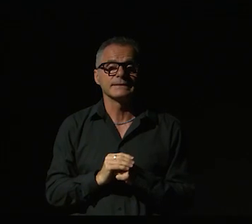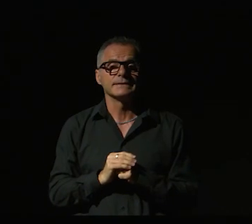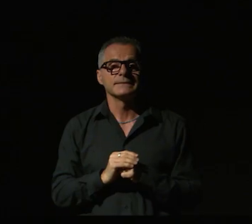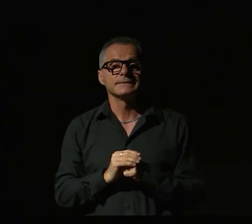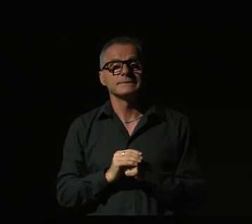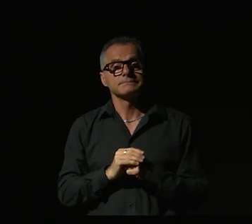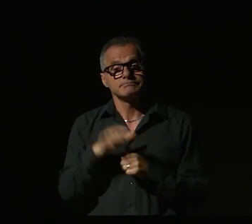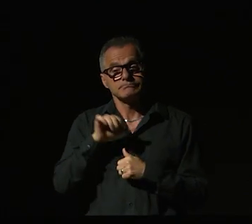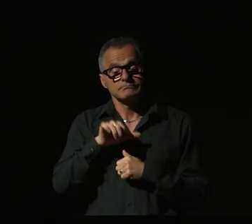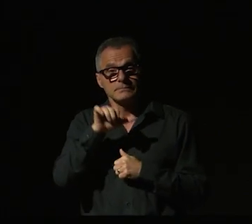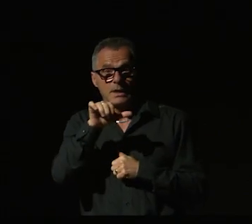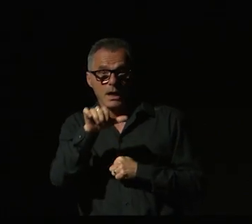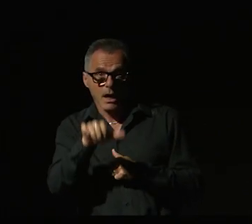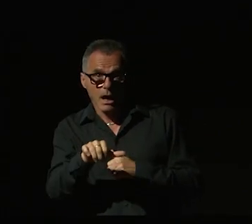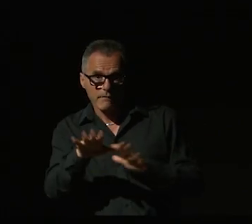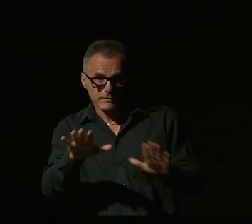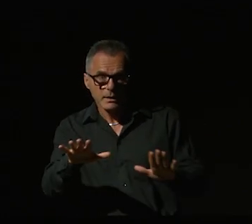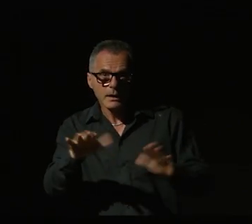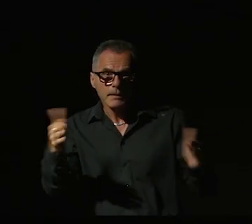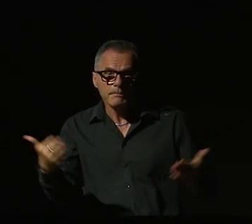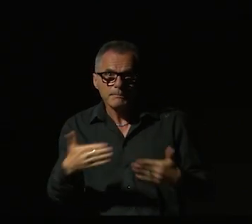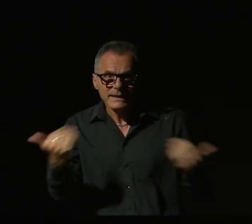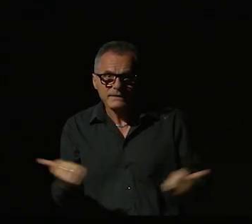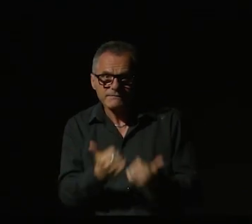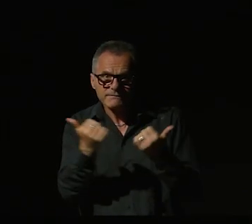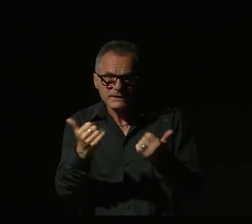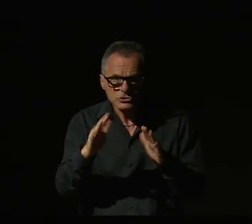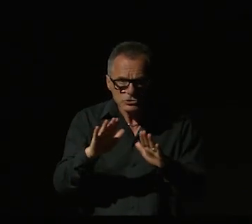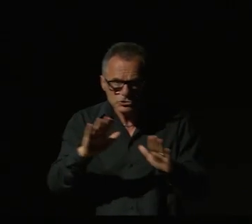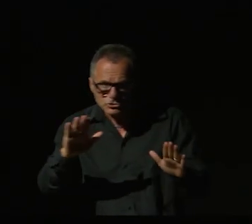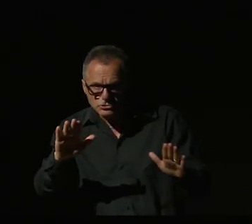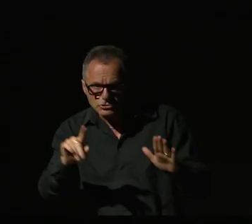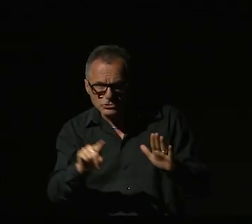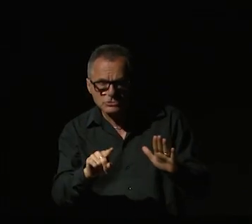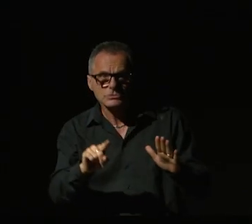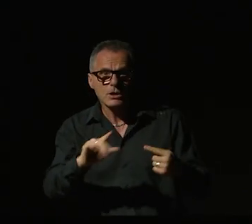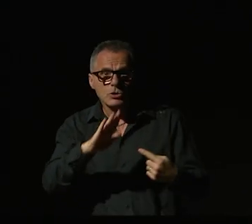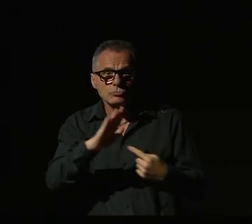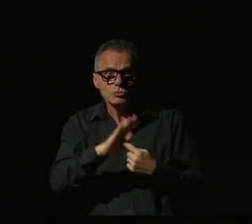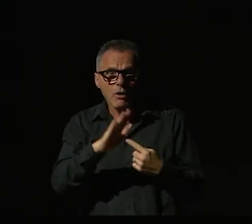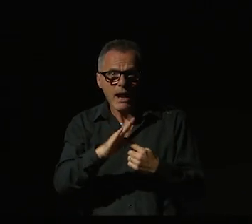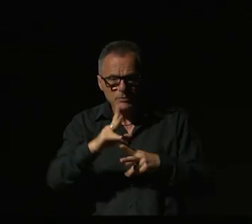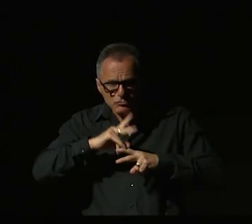after Annibale had completed the Camerino, we think. Primary documentary sources